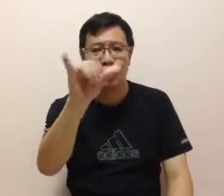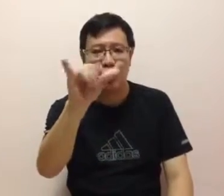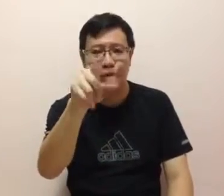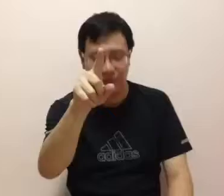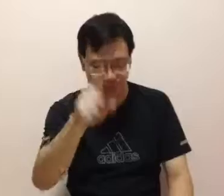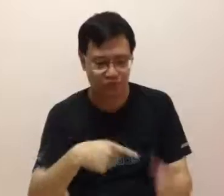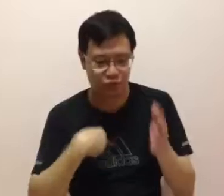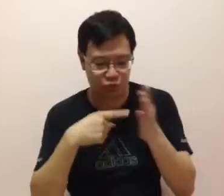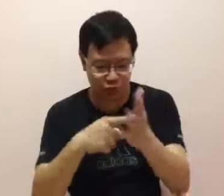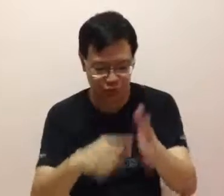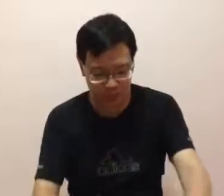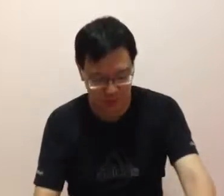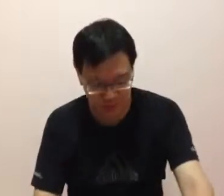Tin Toys. Let me show you.